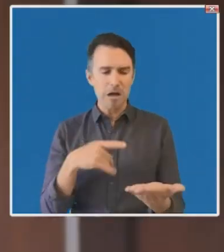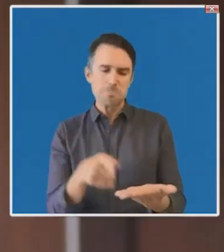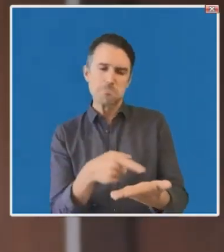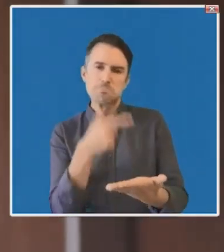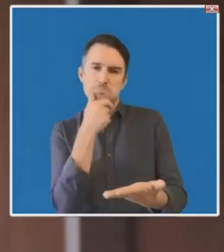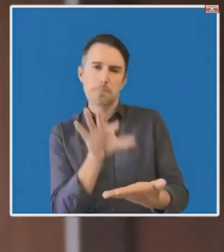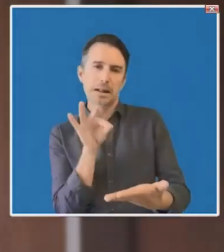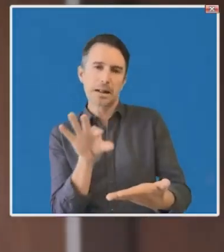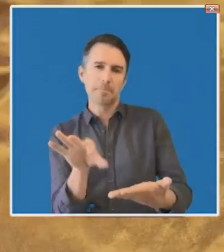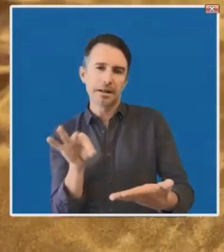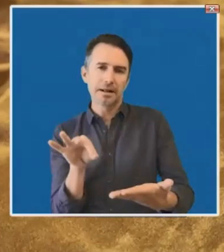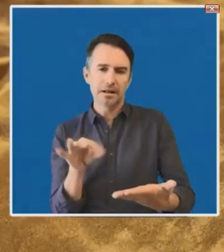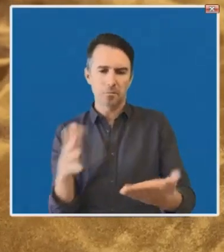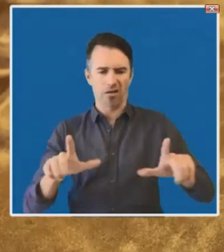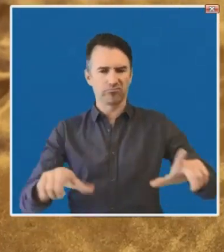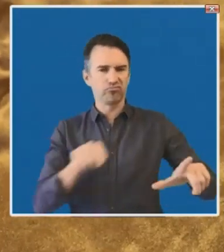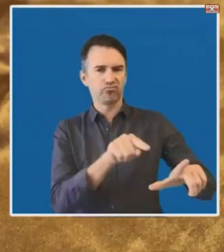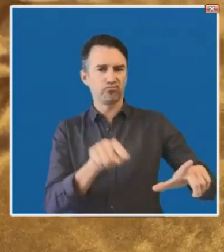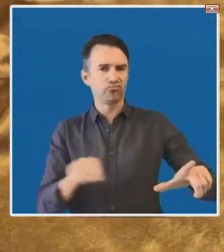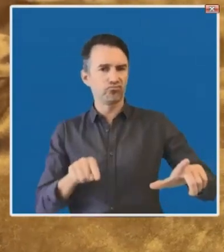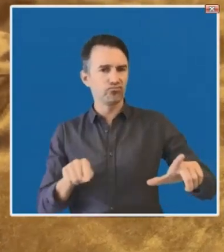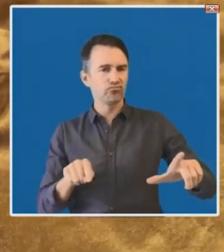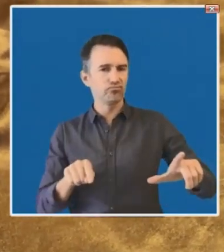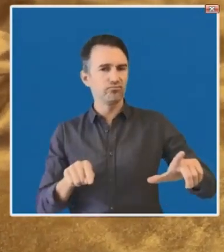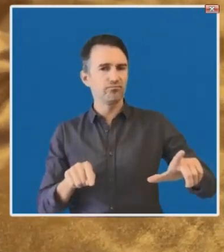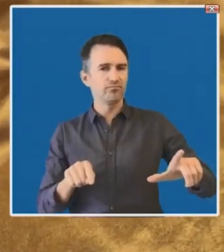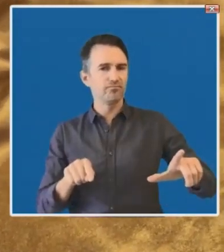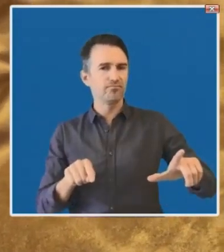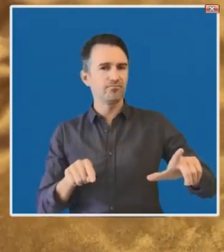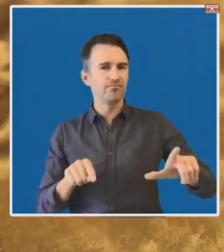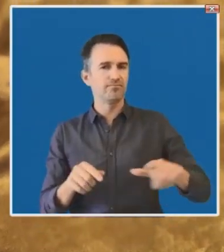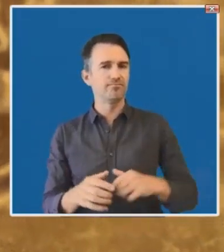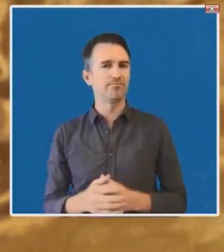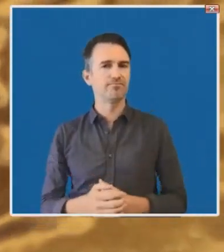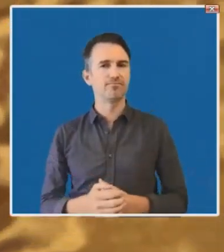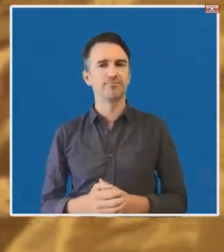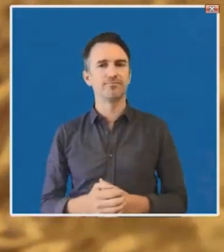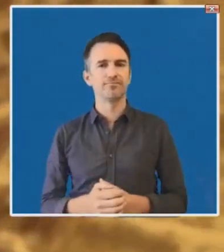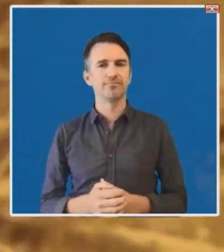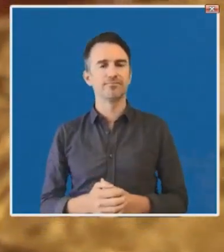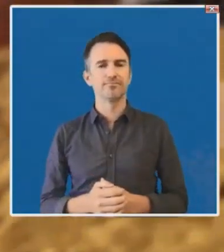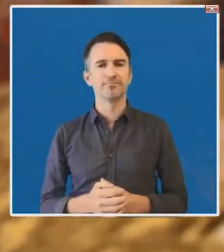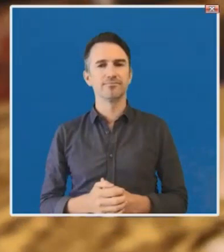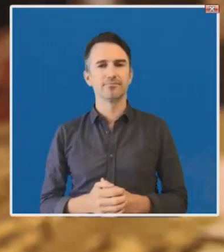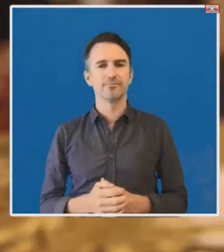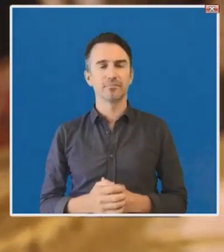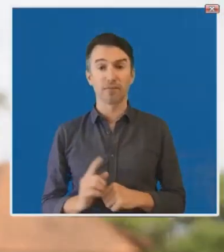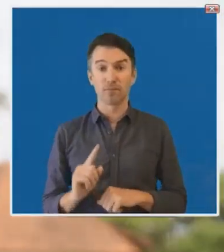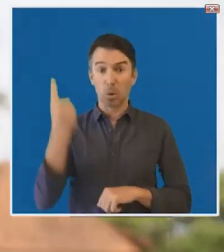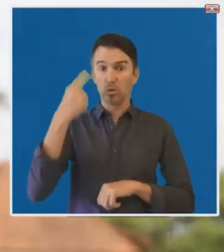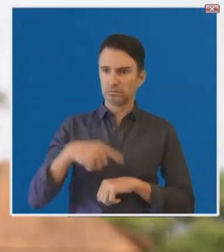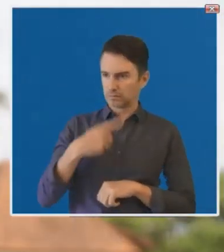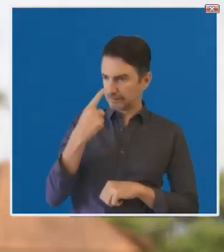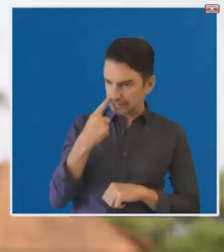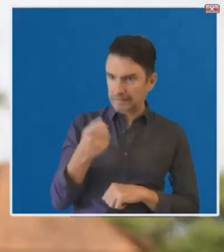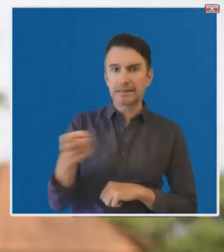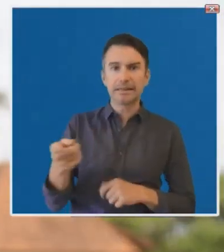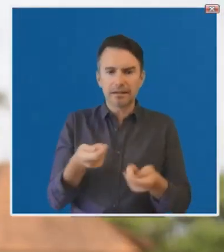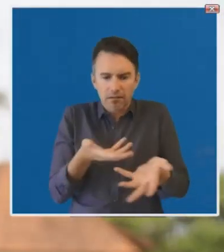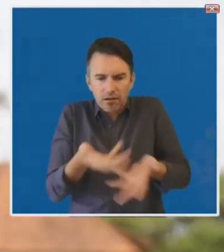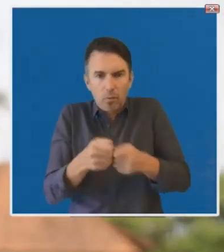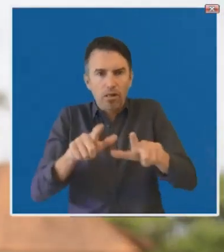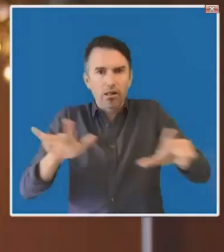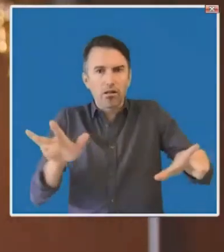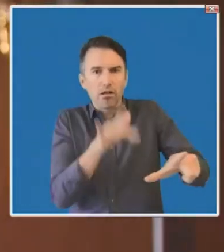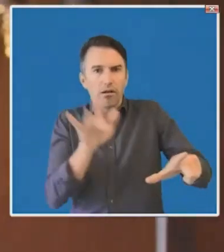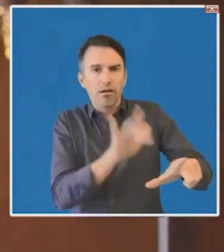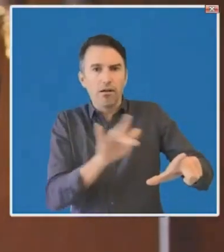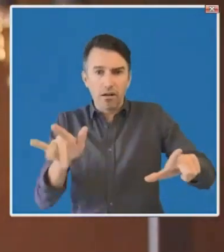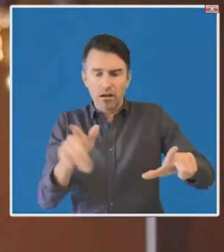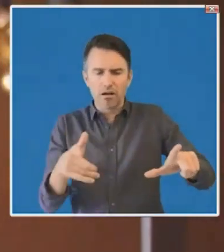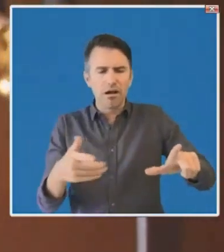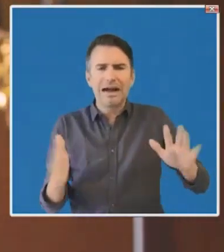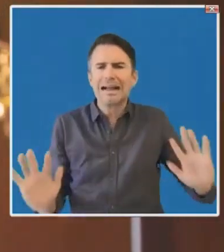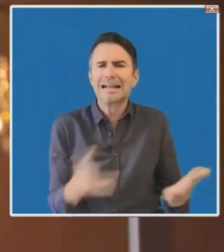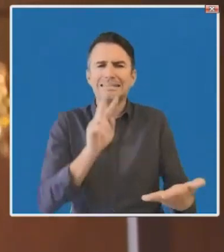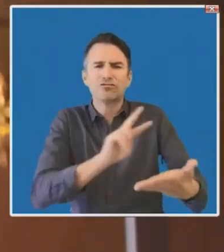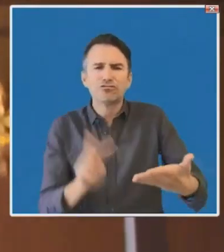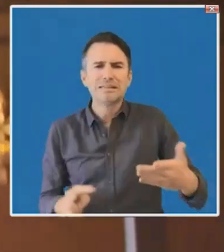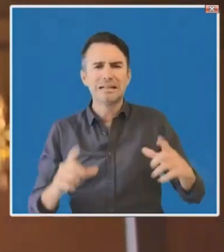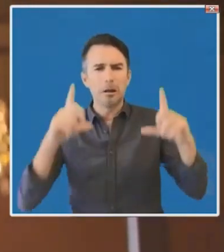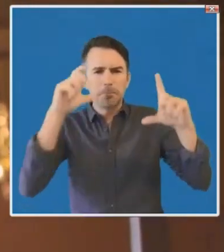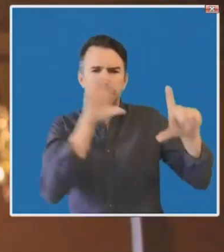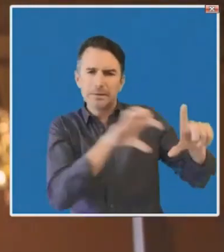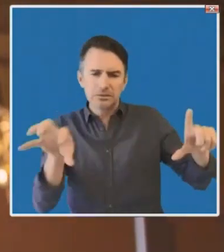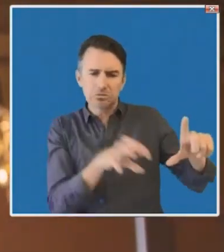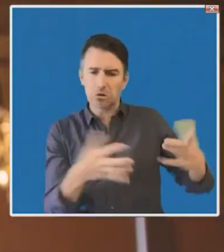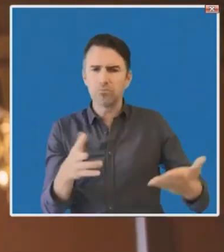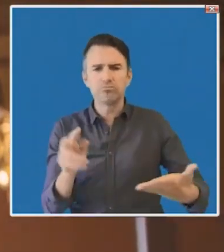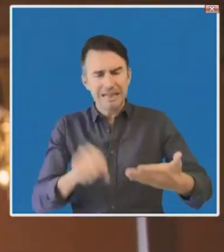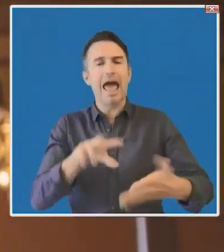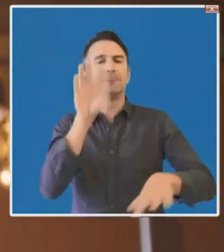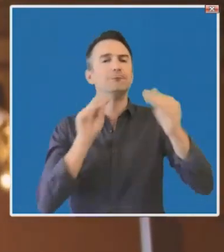I like that I can choose what I want to see on the tablet Peter a wagon Kenya association of the intellectually handicap, it is the first time that interactive it in the tablet it has pictures, with some easy to read, and as an emulator.